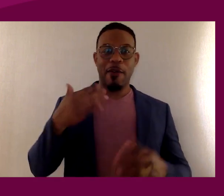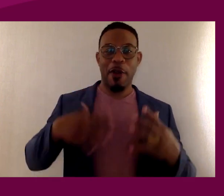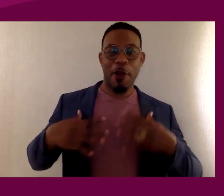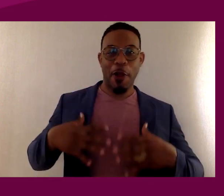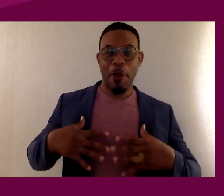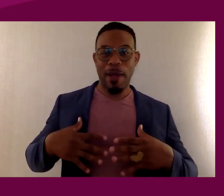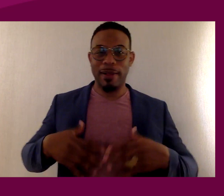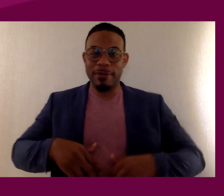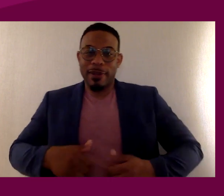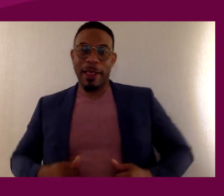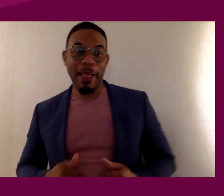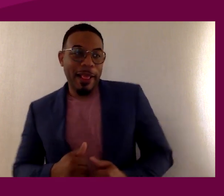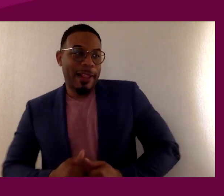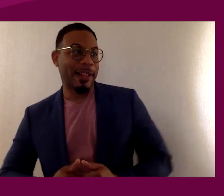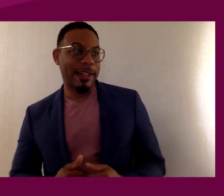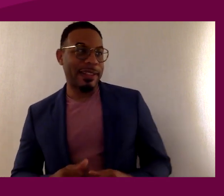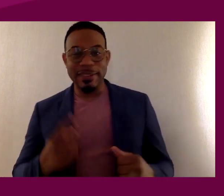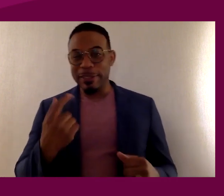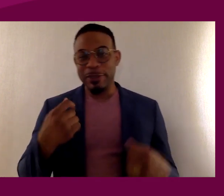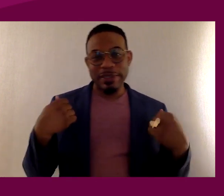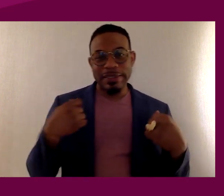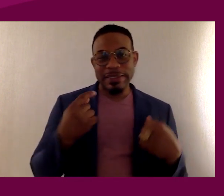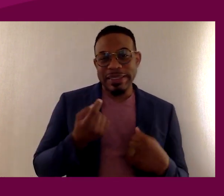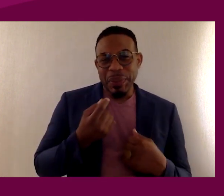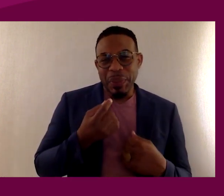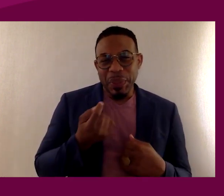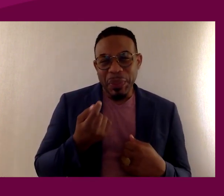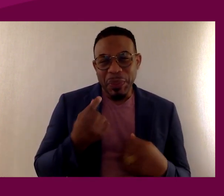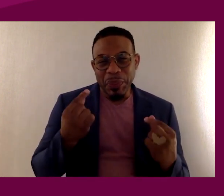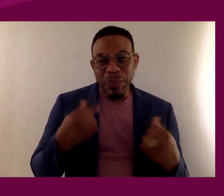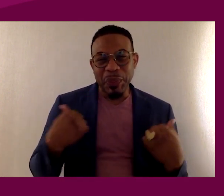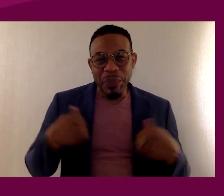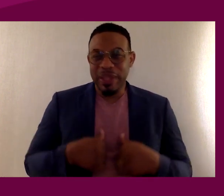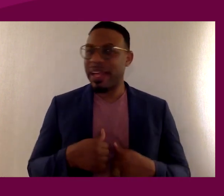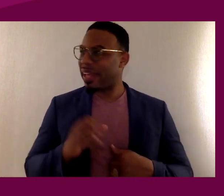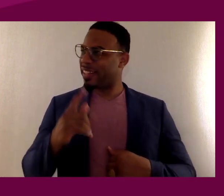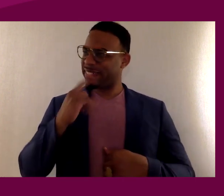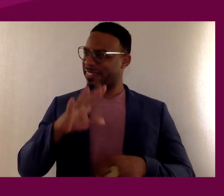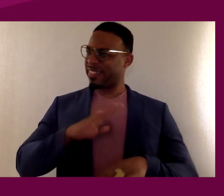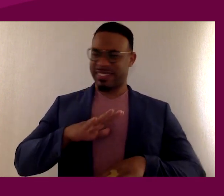I went with my California clothes and a jacket. Ashley Inkumsah: Oh man. Bruce Curtis: